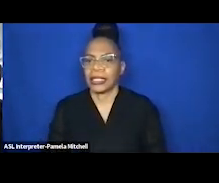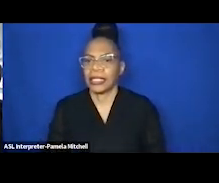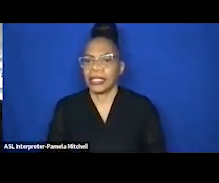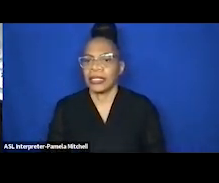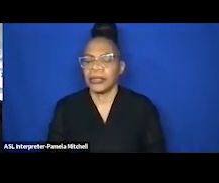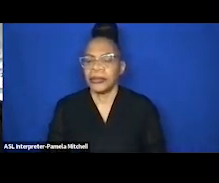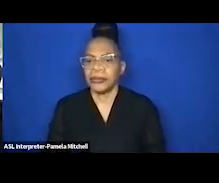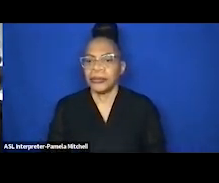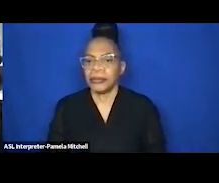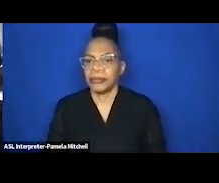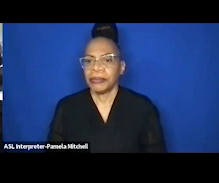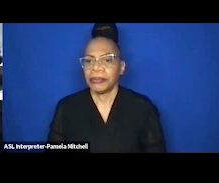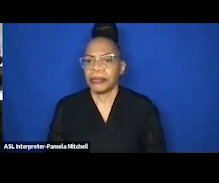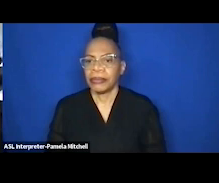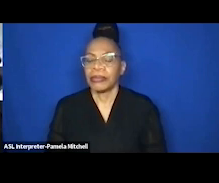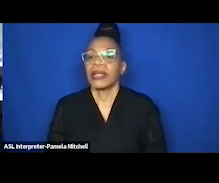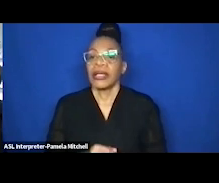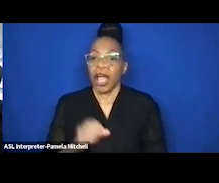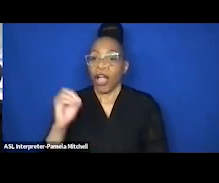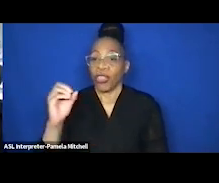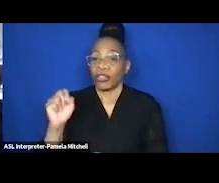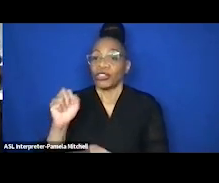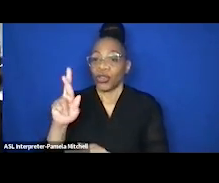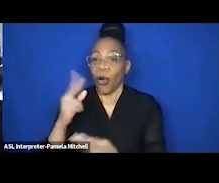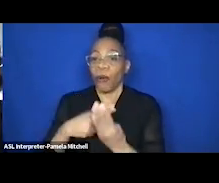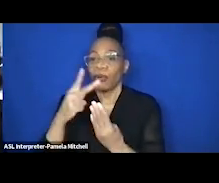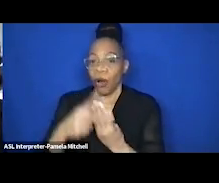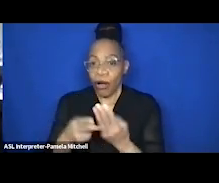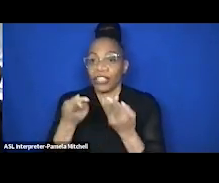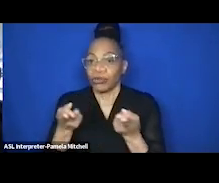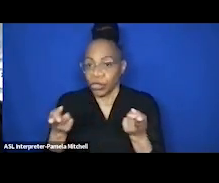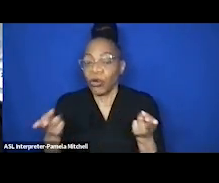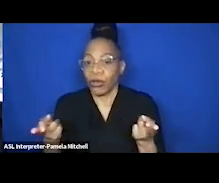They're very resourceful. Spent many years on this